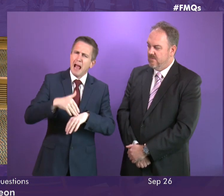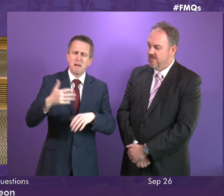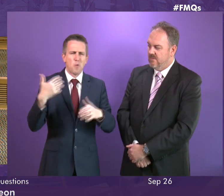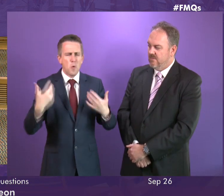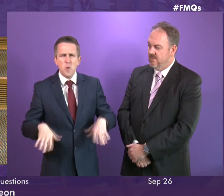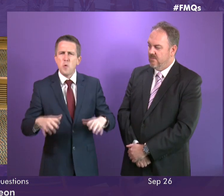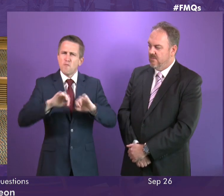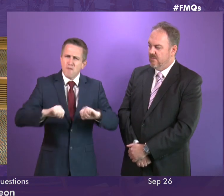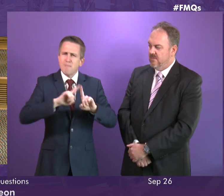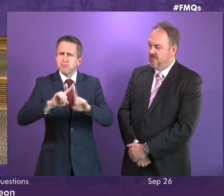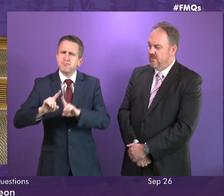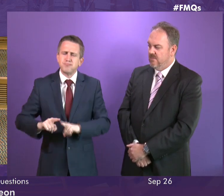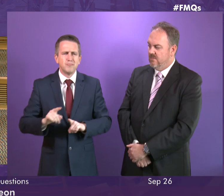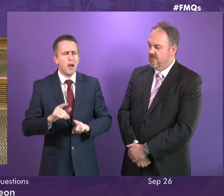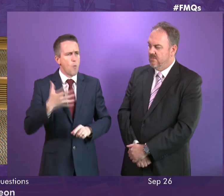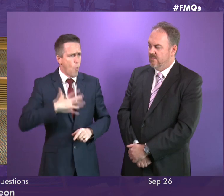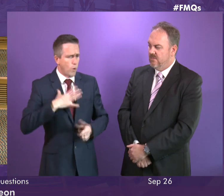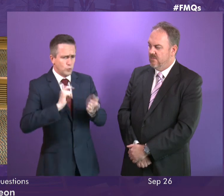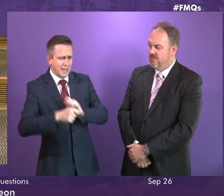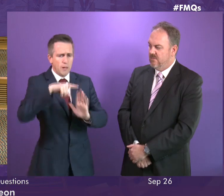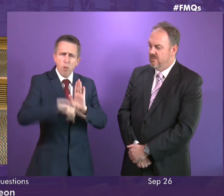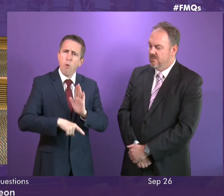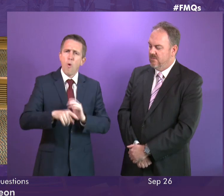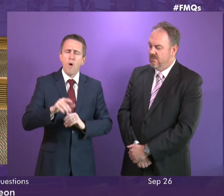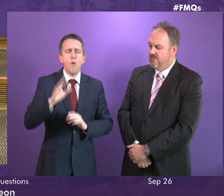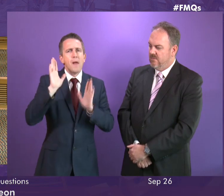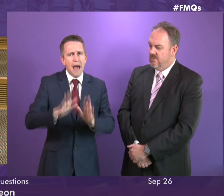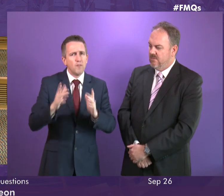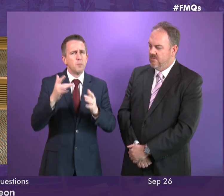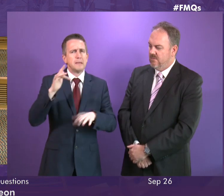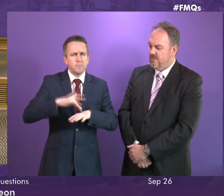will always think that we should look to change the law. We should never close our minds to